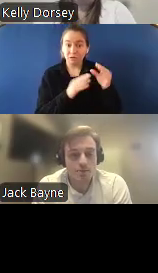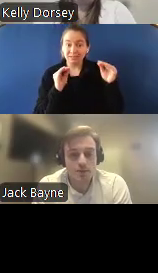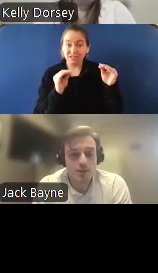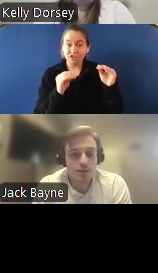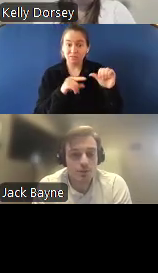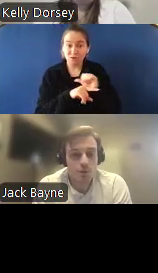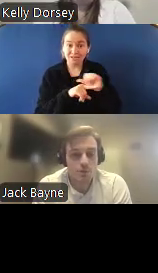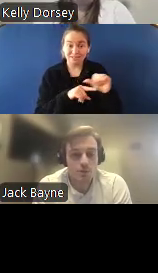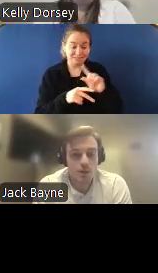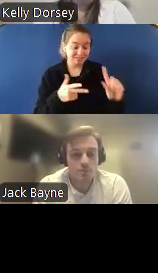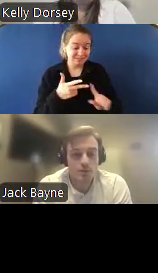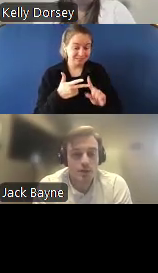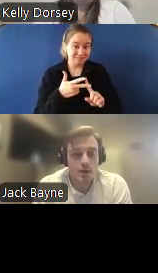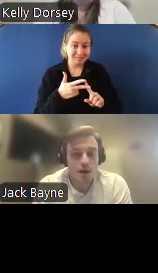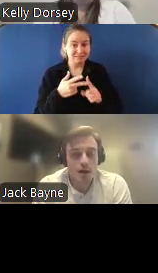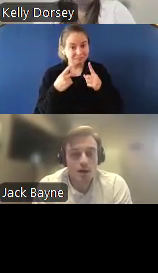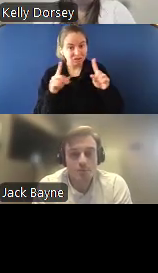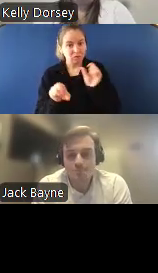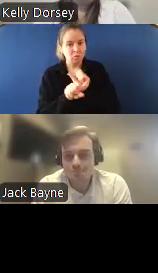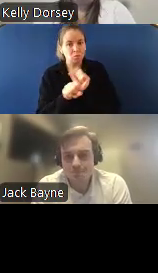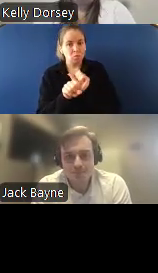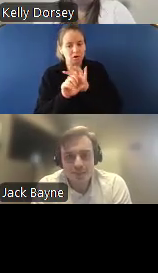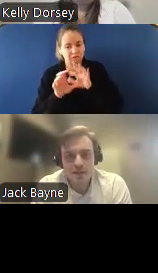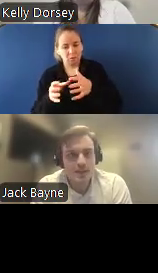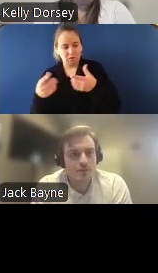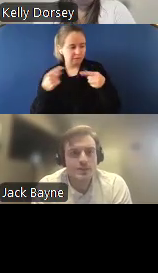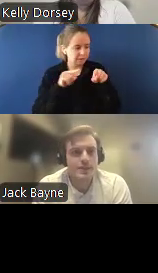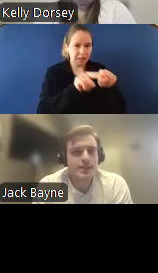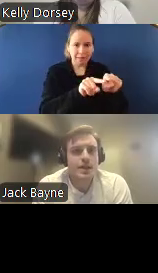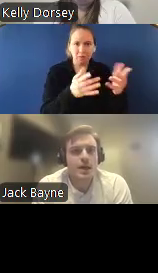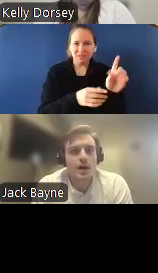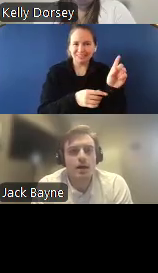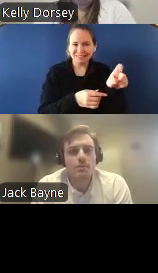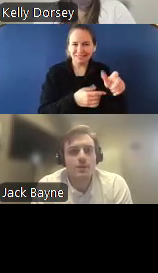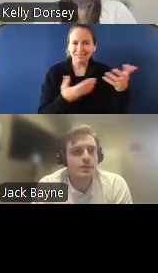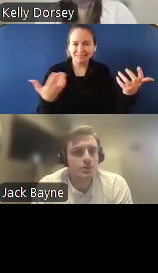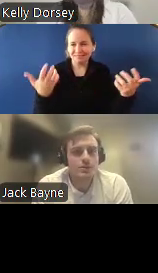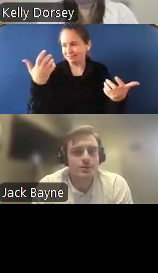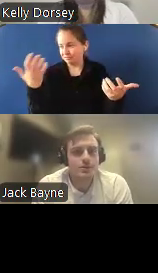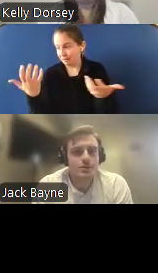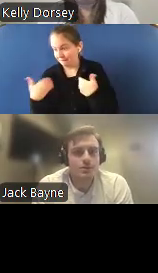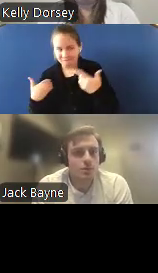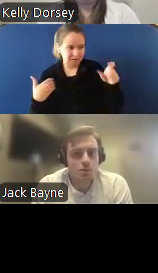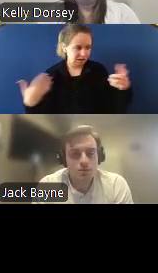and then achieving workforce alignment. I think everything that these learners did over the course